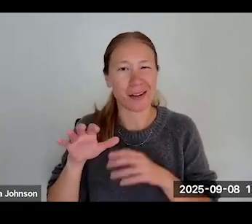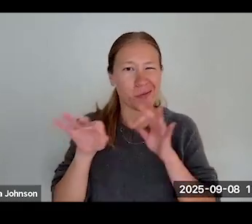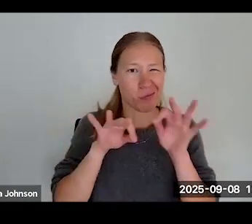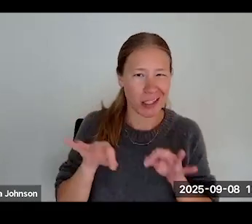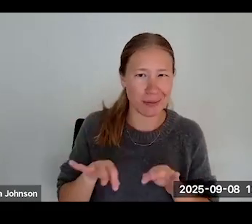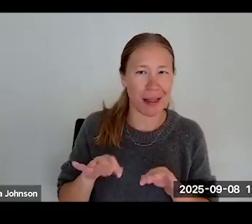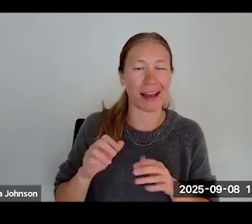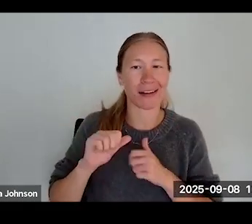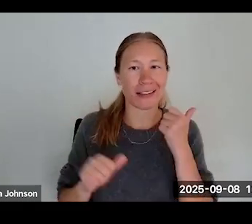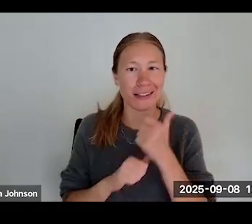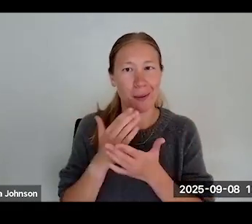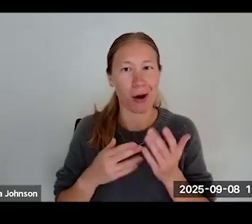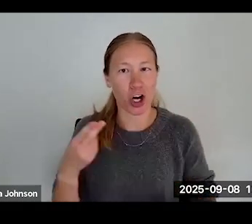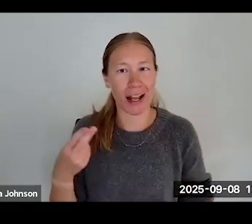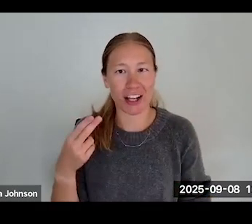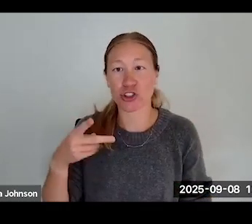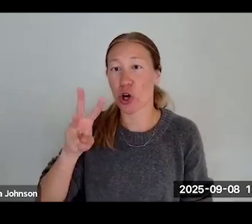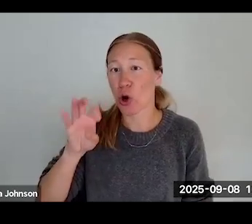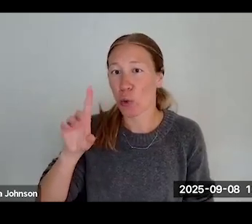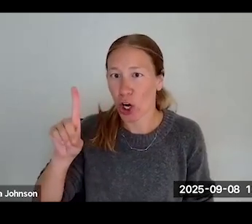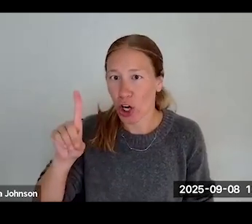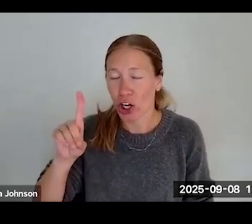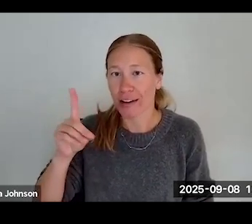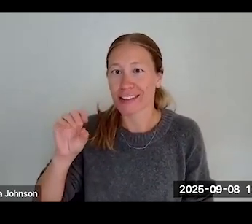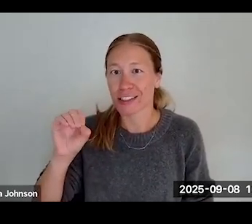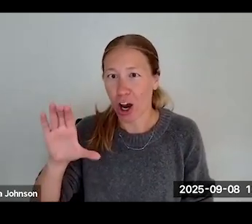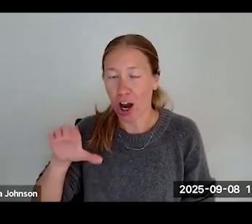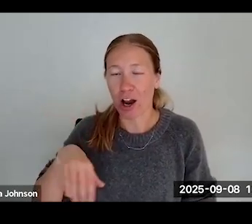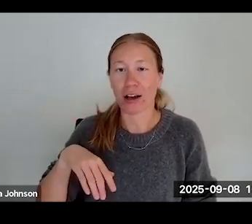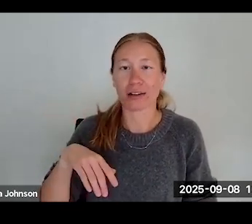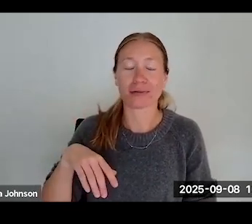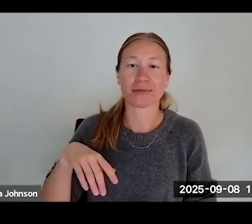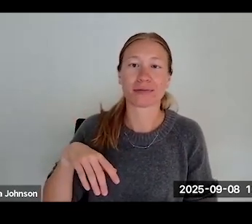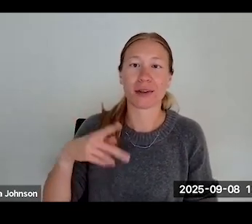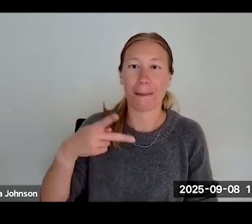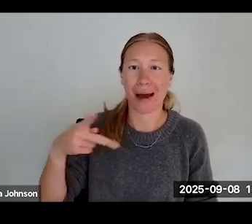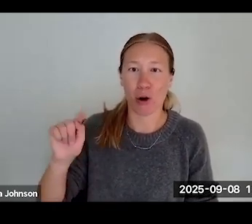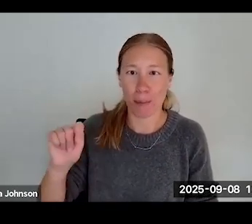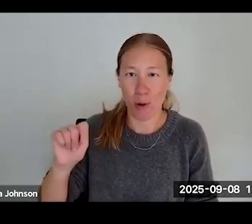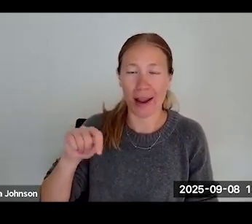So a word processing, presentation file, a PDF, or a spreadsheet file.